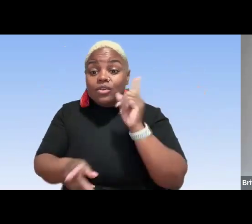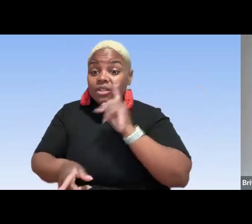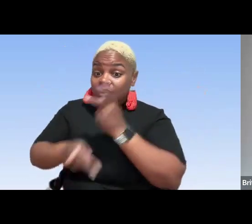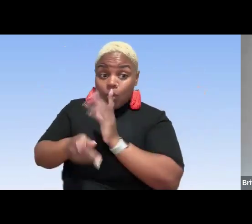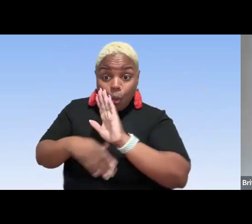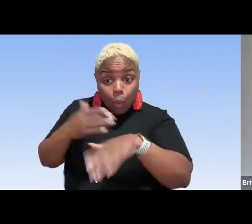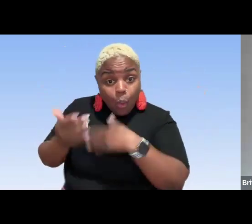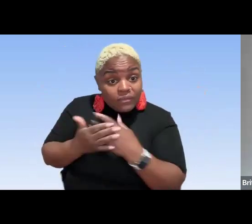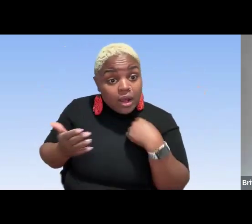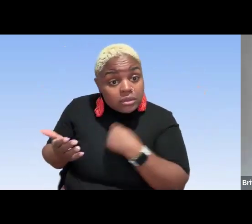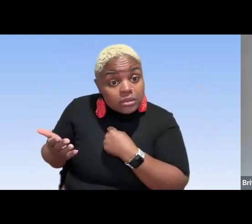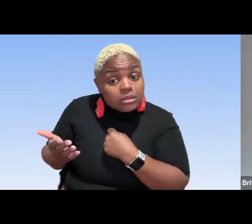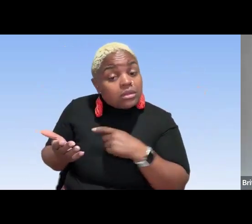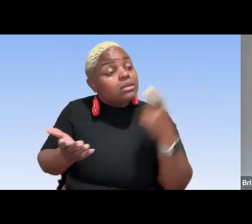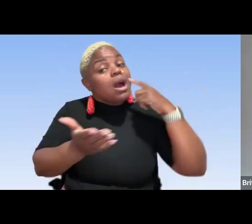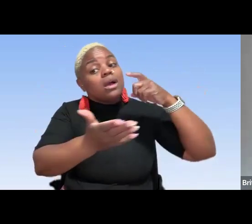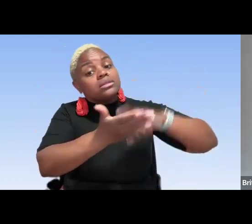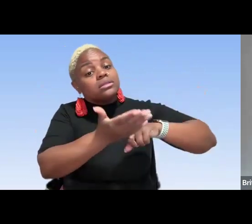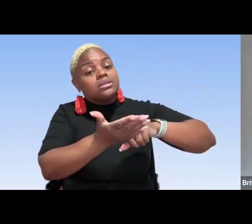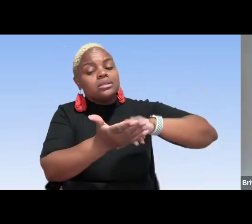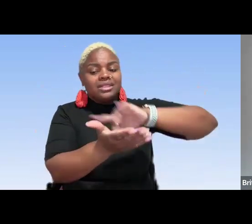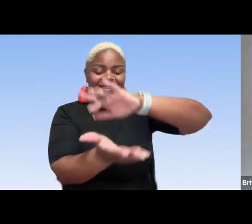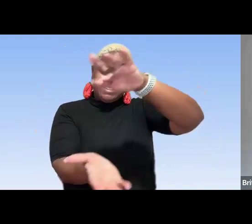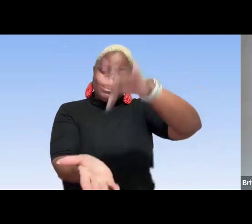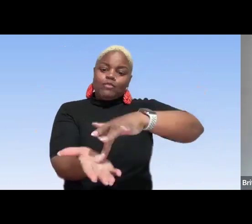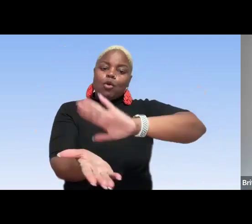as central to our collective freedom and liberation.